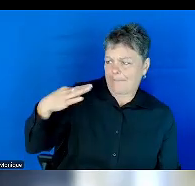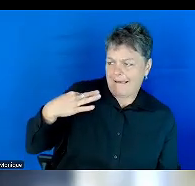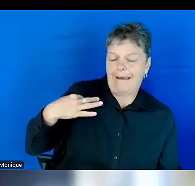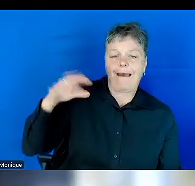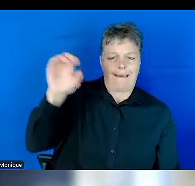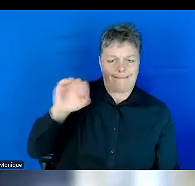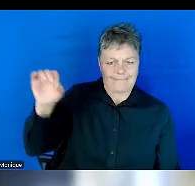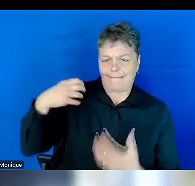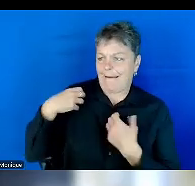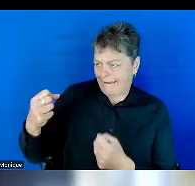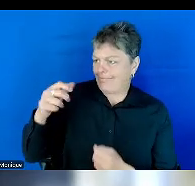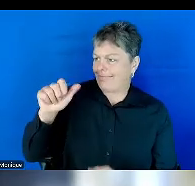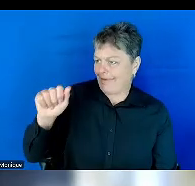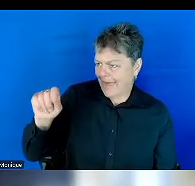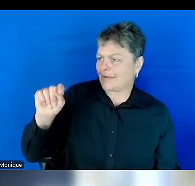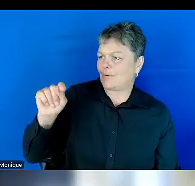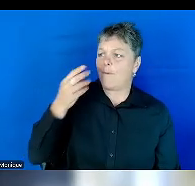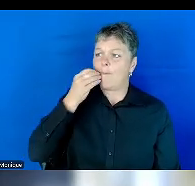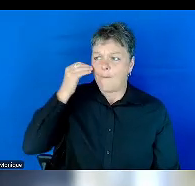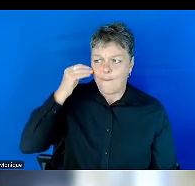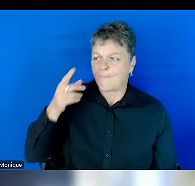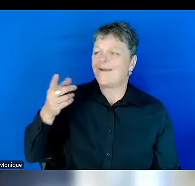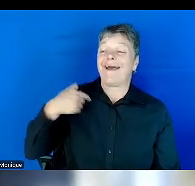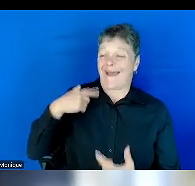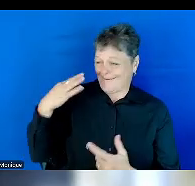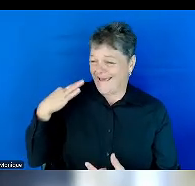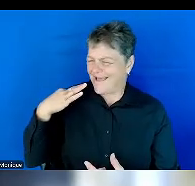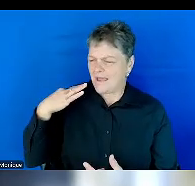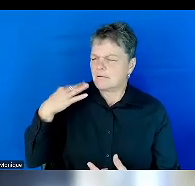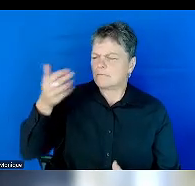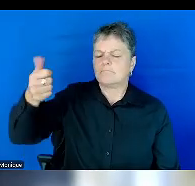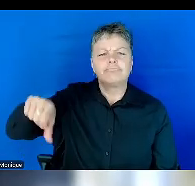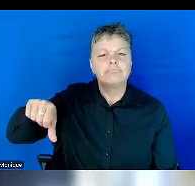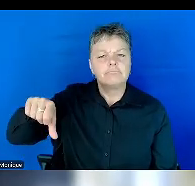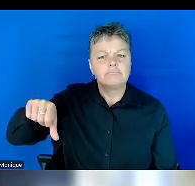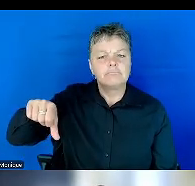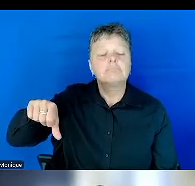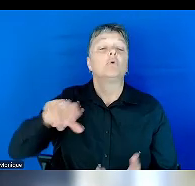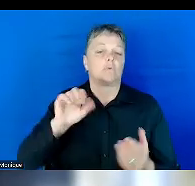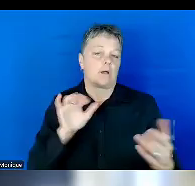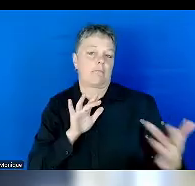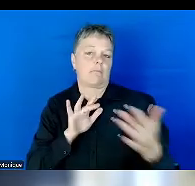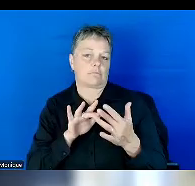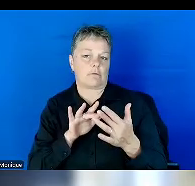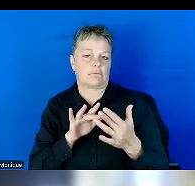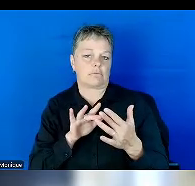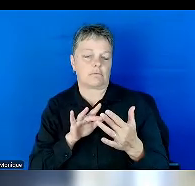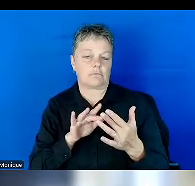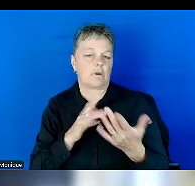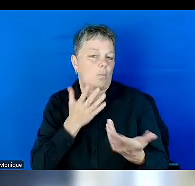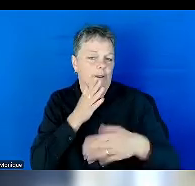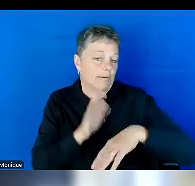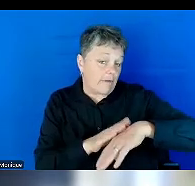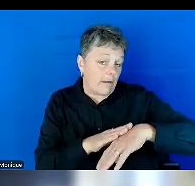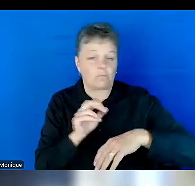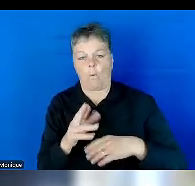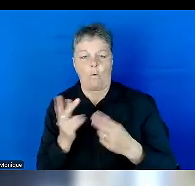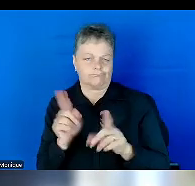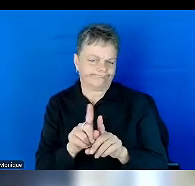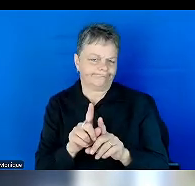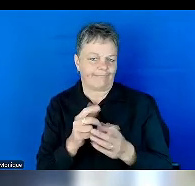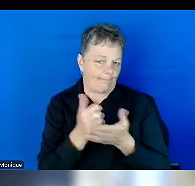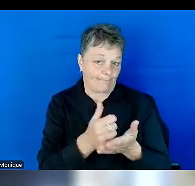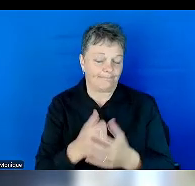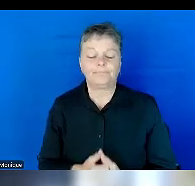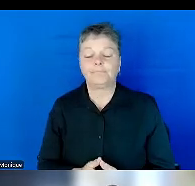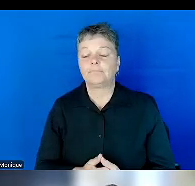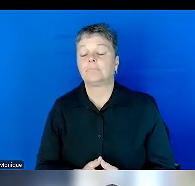services, then you could call us for for advice or help. Um or if you are already receiving services